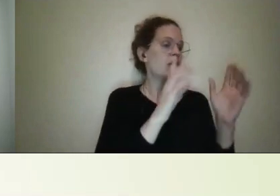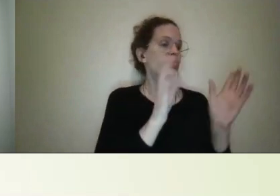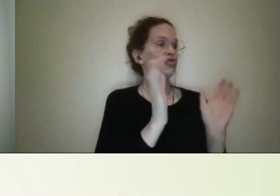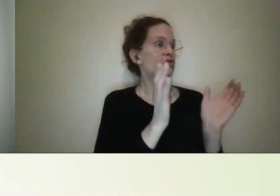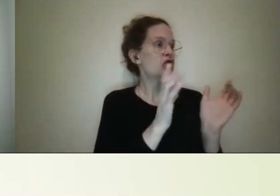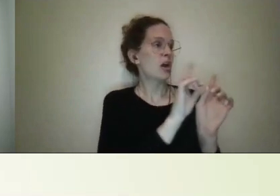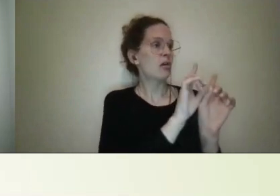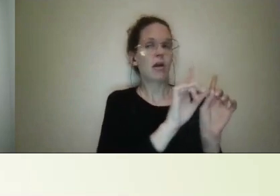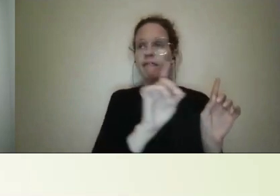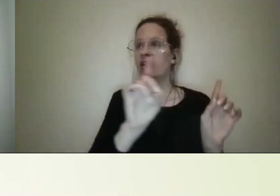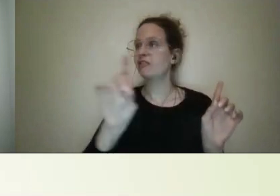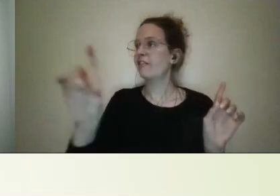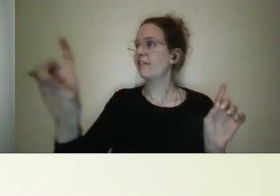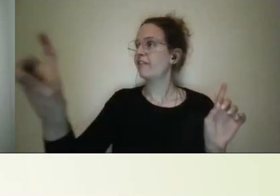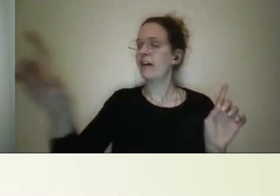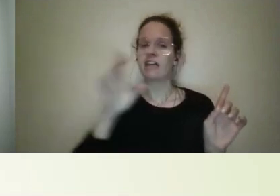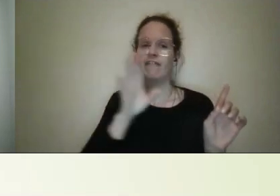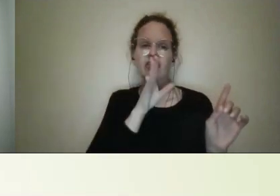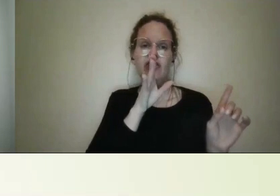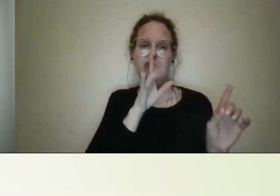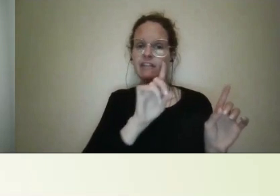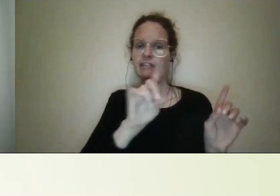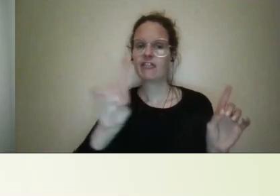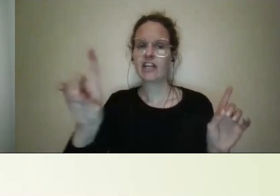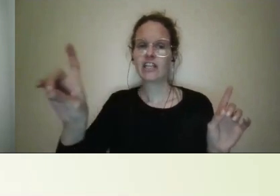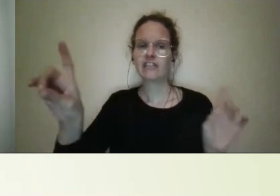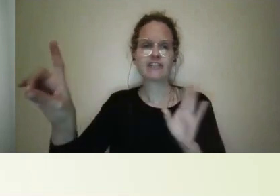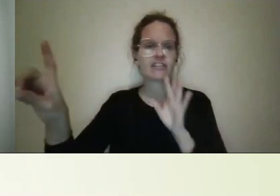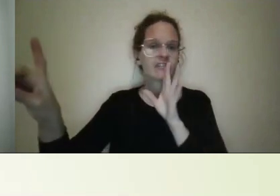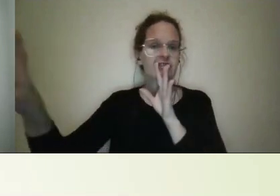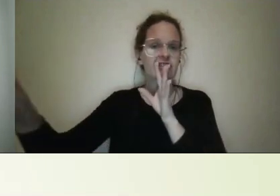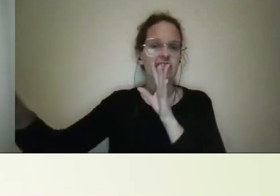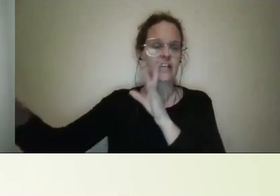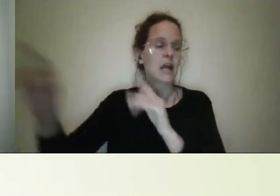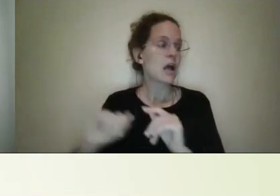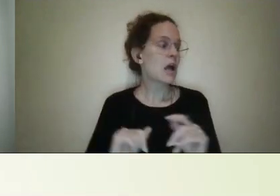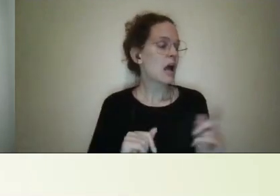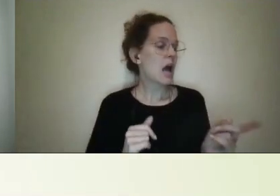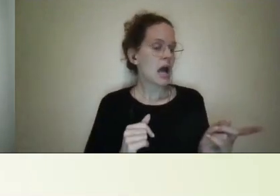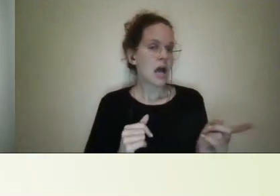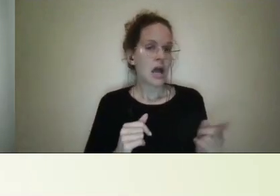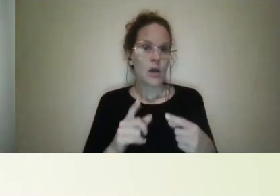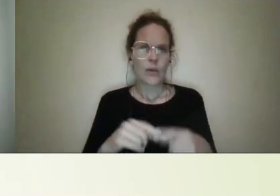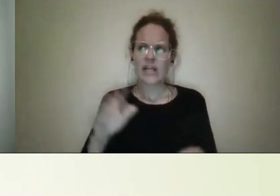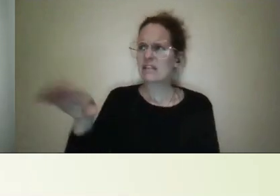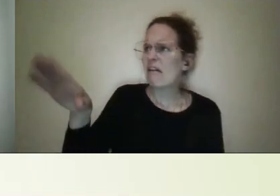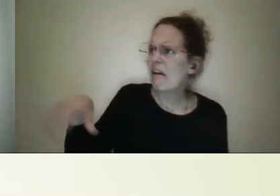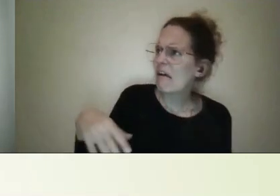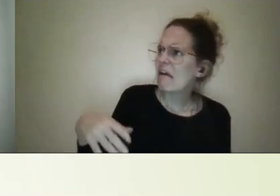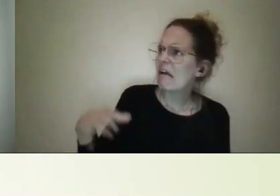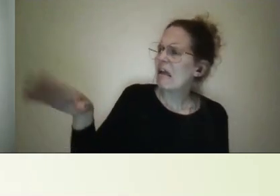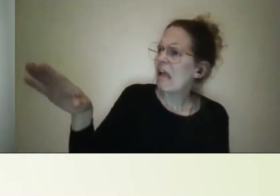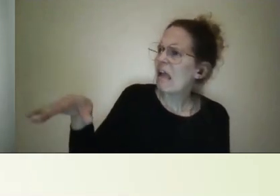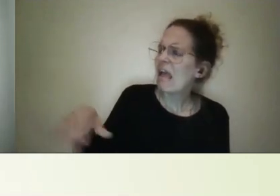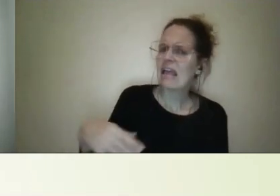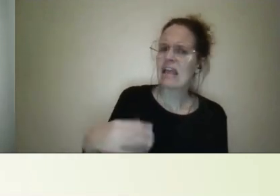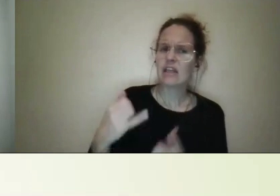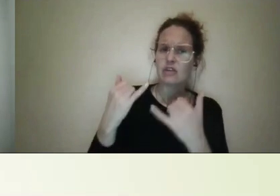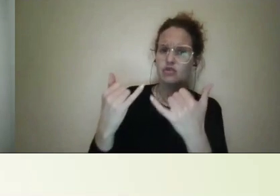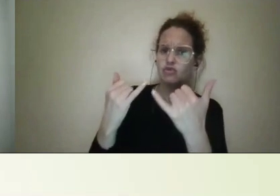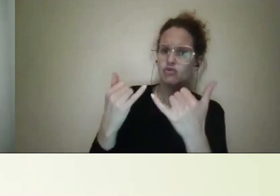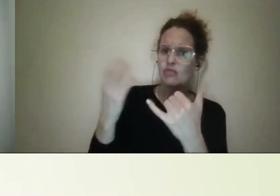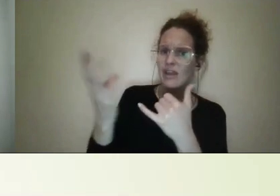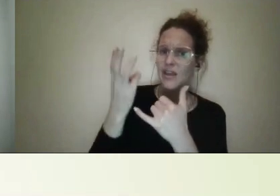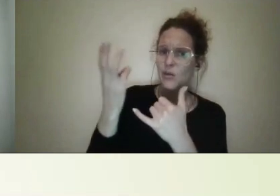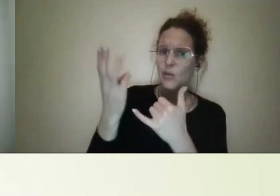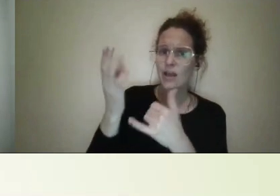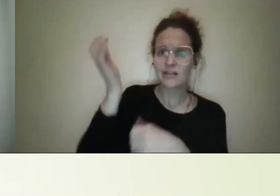word they're saying." So when I say "hey, it's Wednesday. Wednesday is garbage night." I still